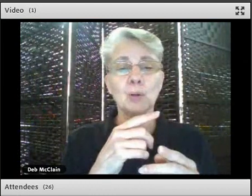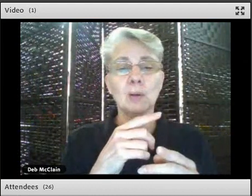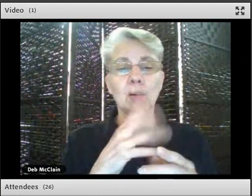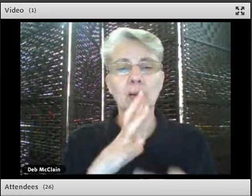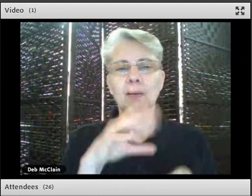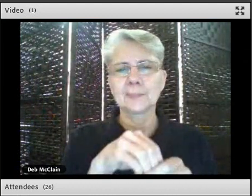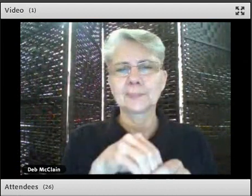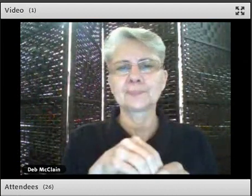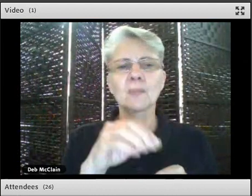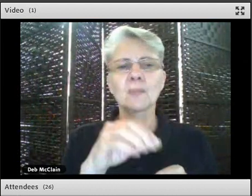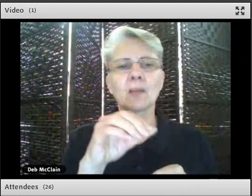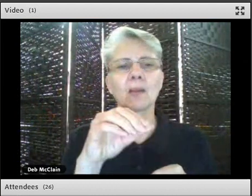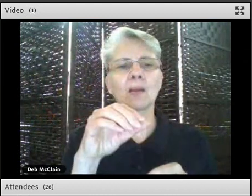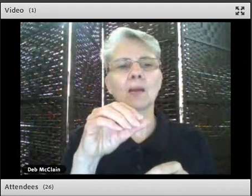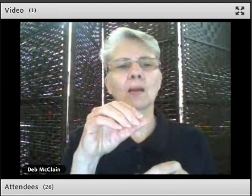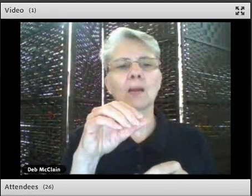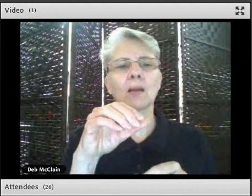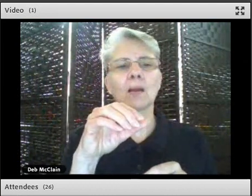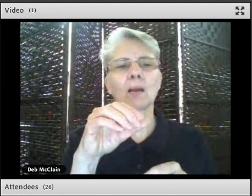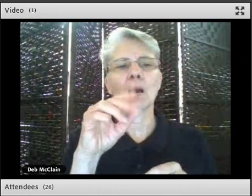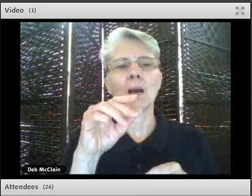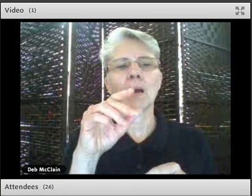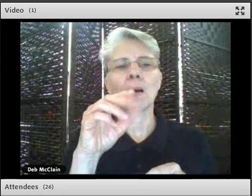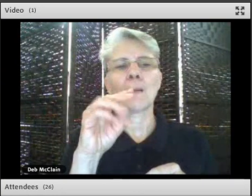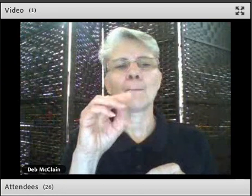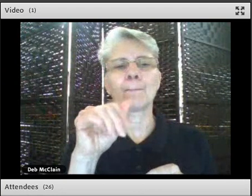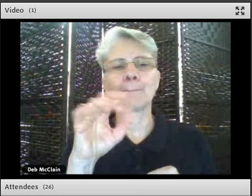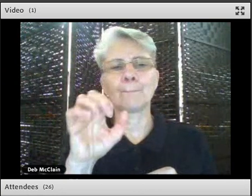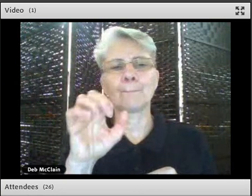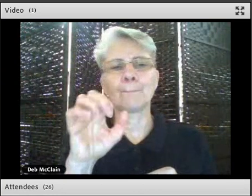So for your streaming and downloadable media,